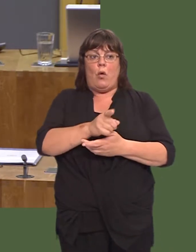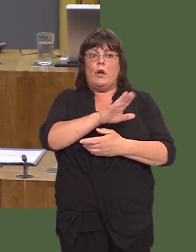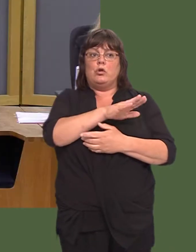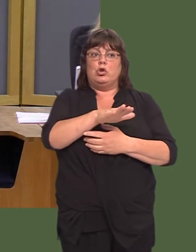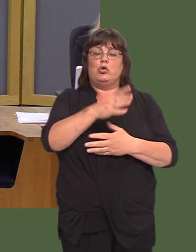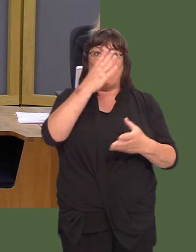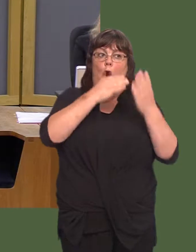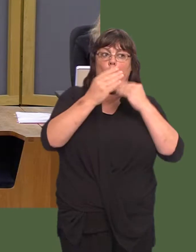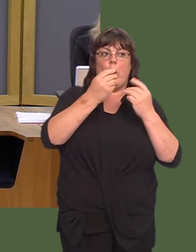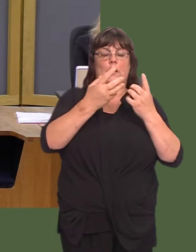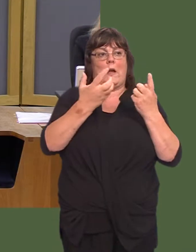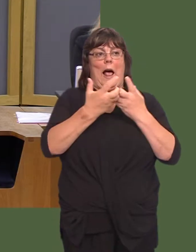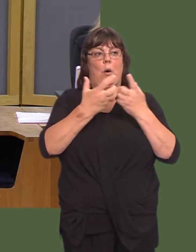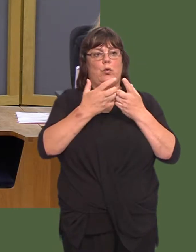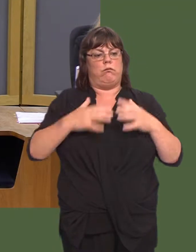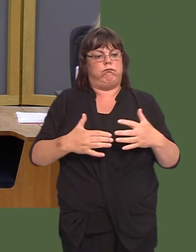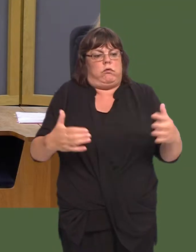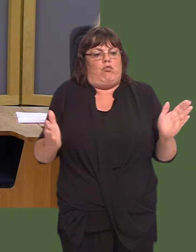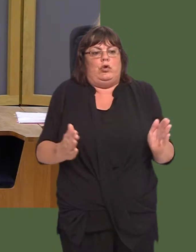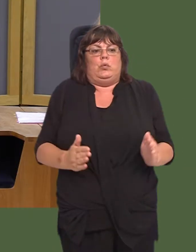dod i afael ar ordewdra.